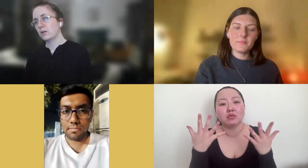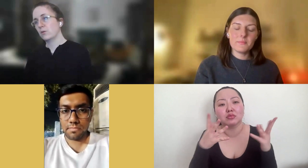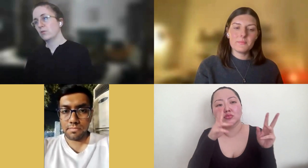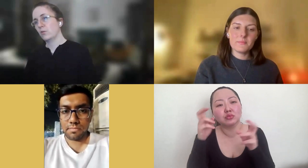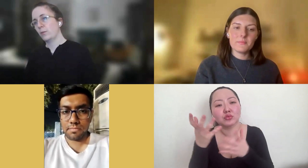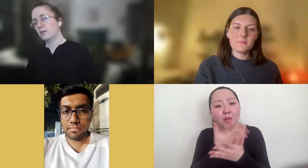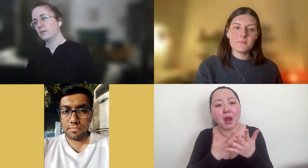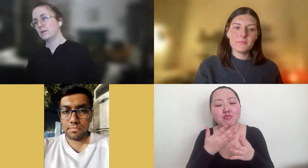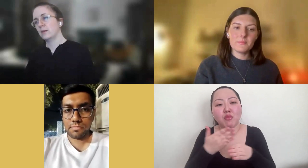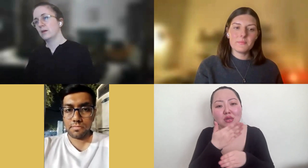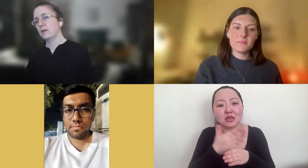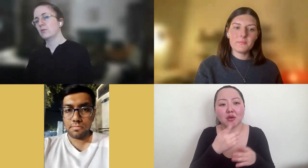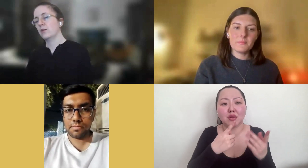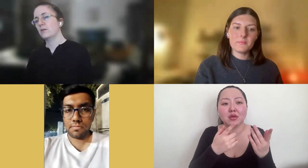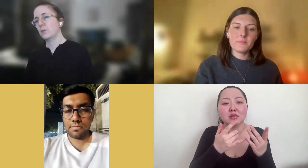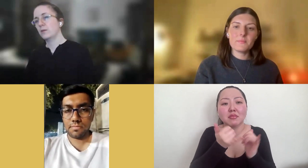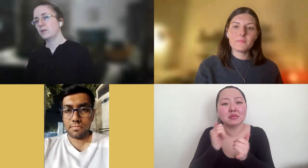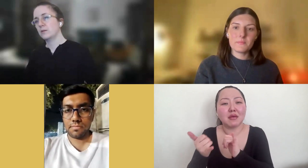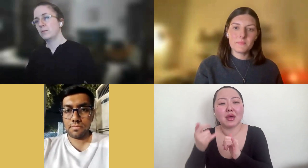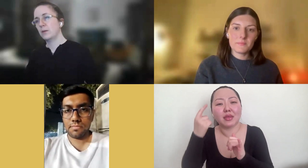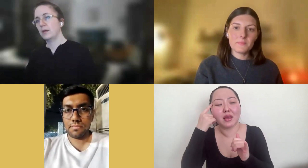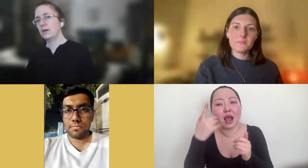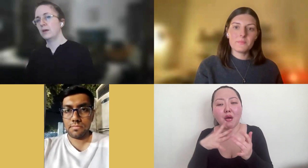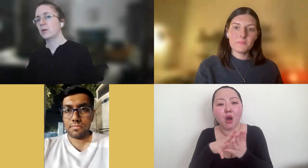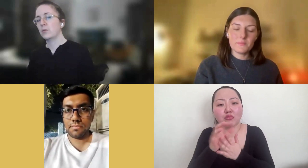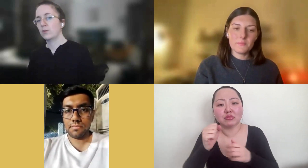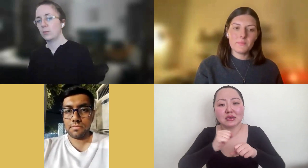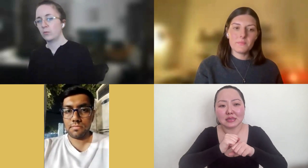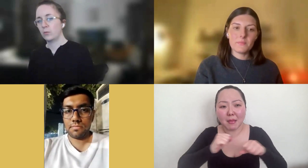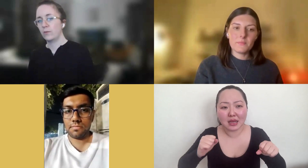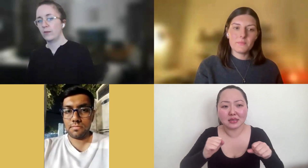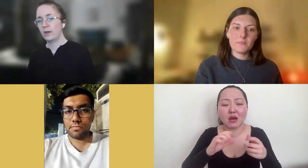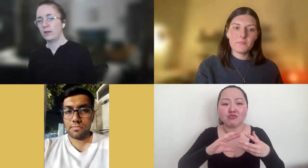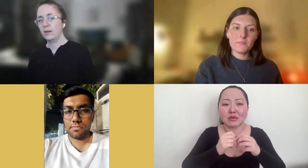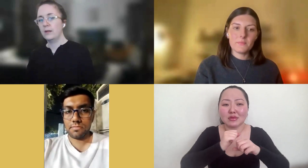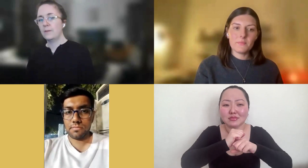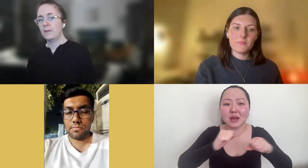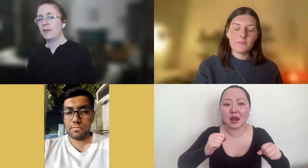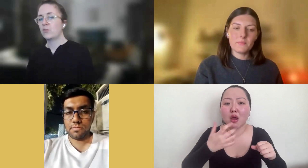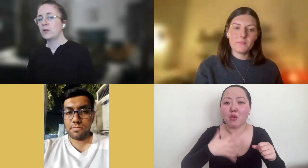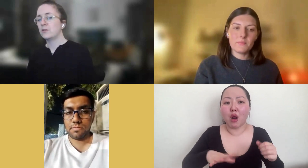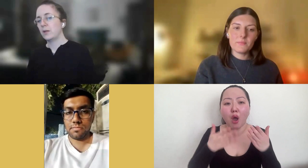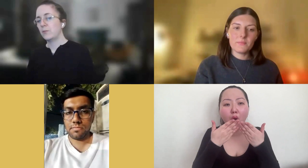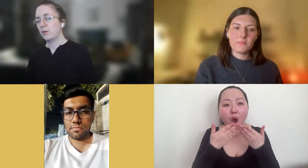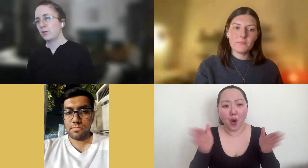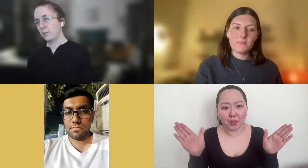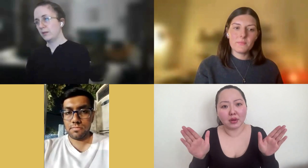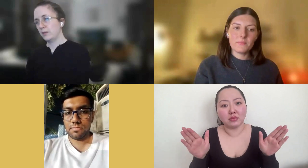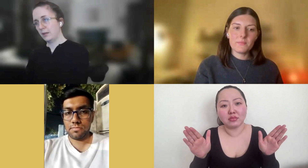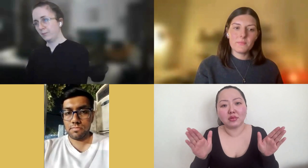our cultural spaces to be as open as possible, and that has developed a lot of my thinking.